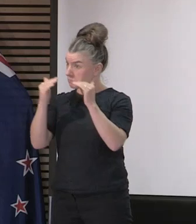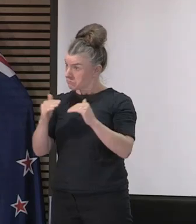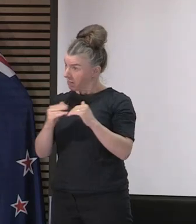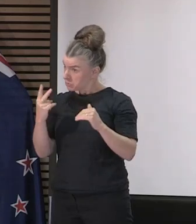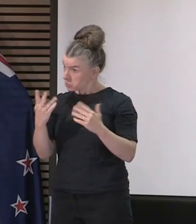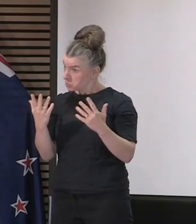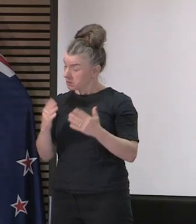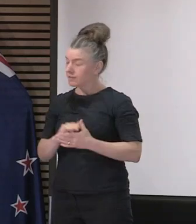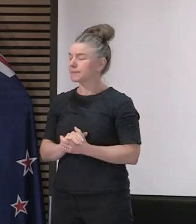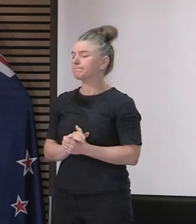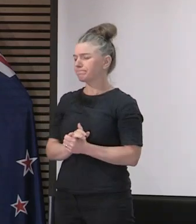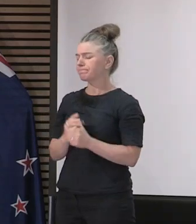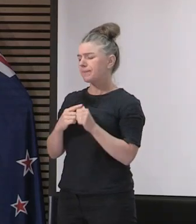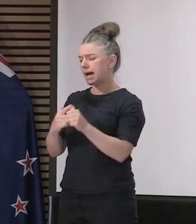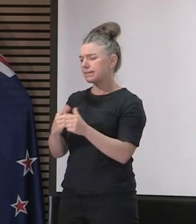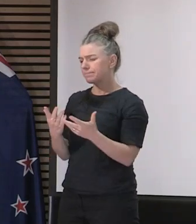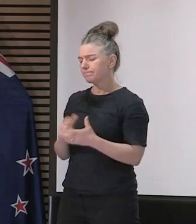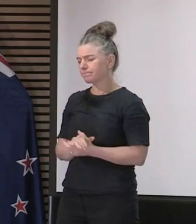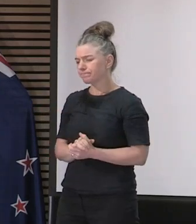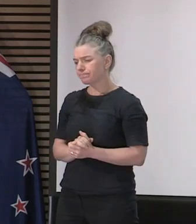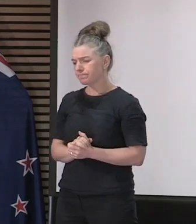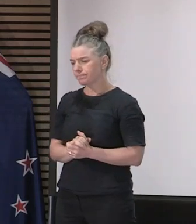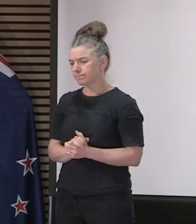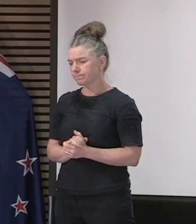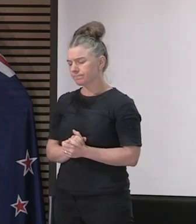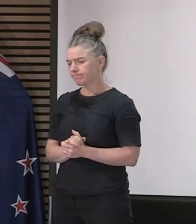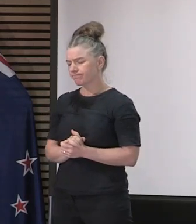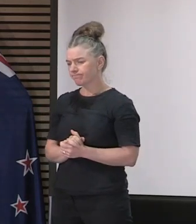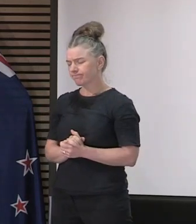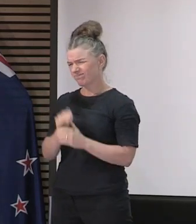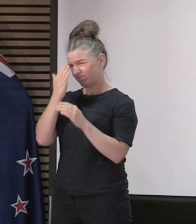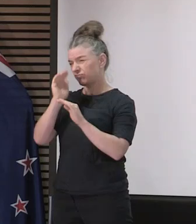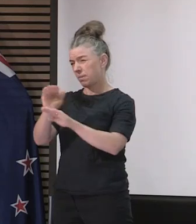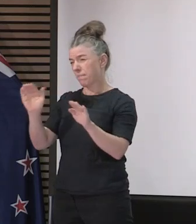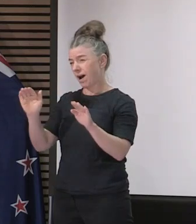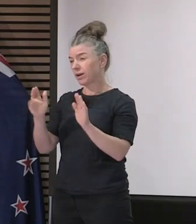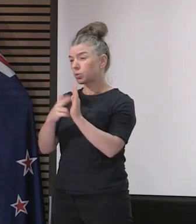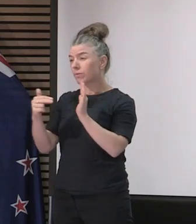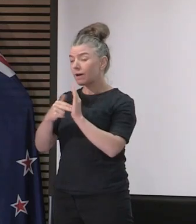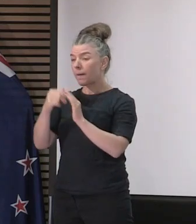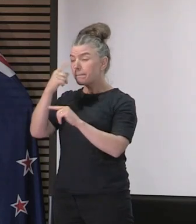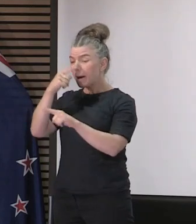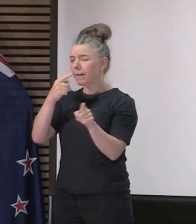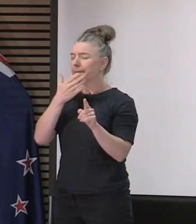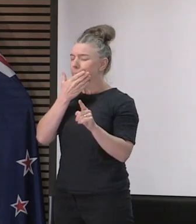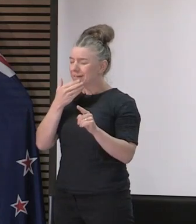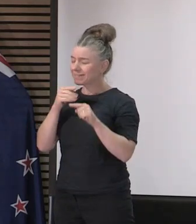pressure on us not being able to move their? >> I don't think there is a level but I